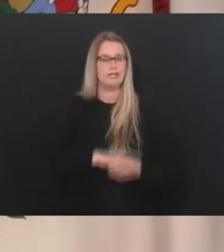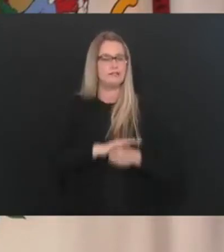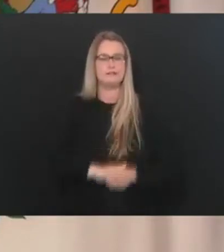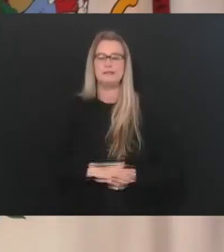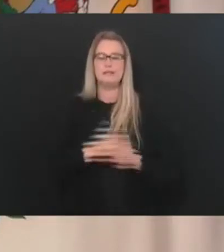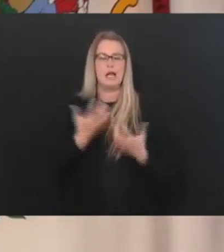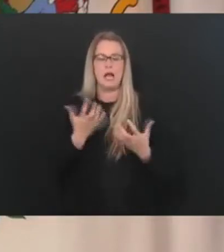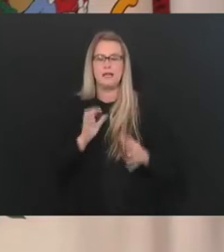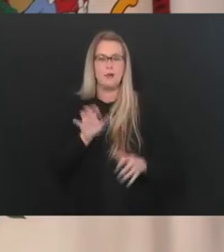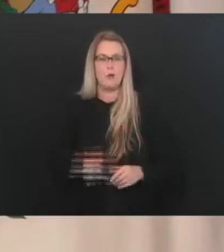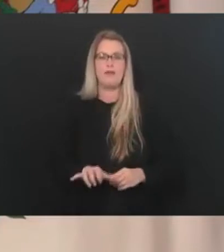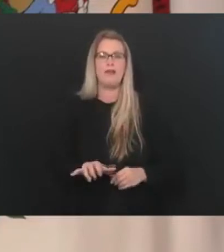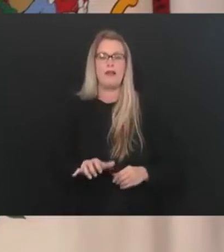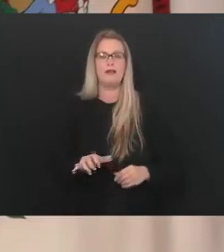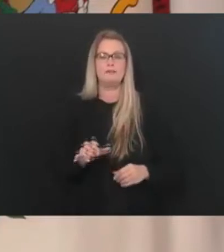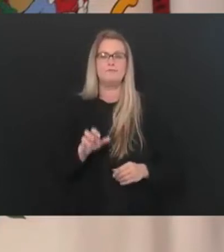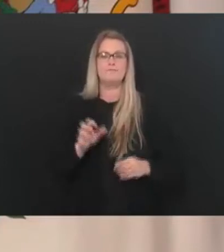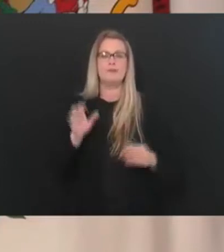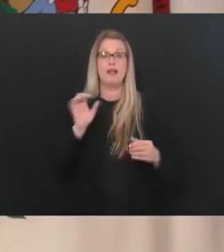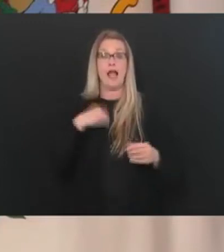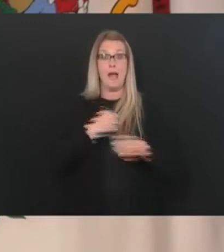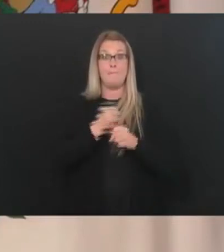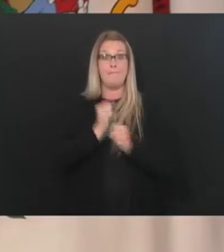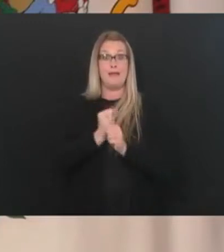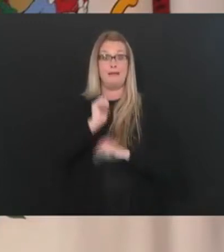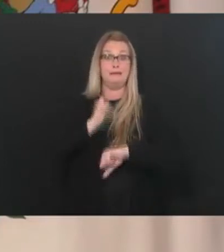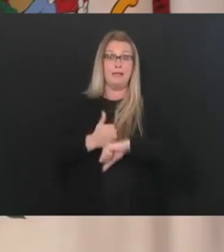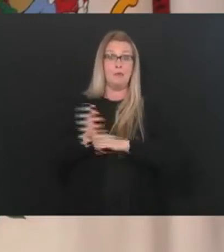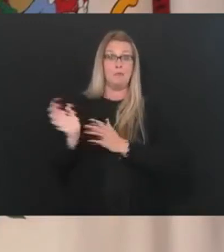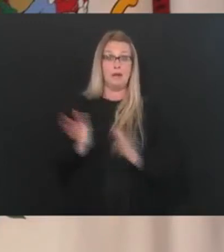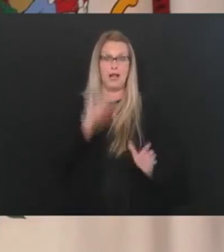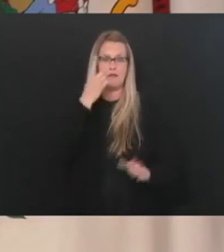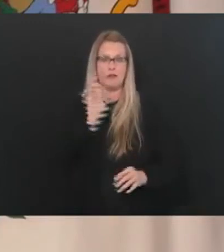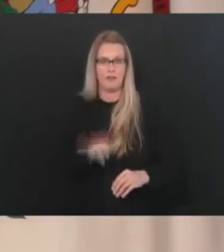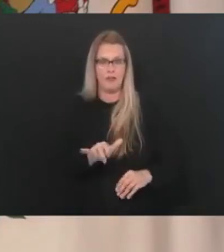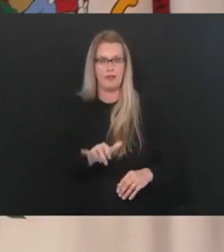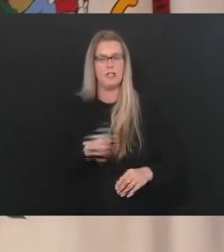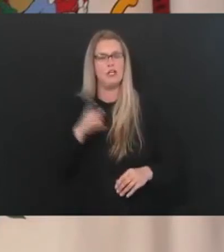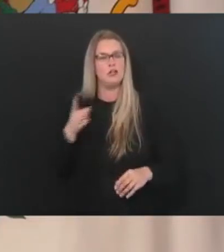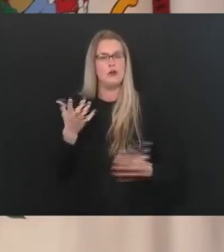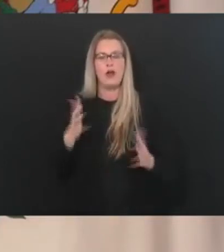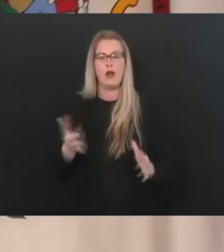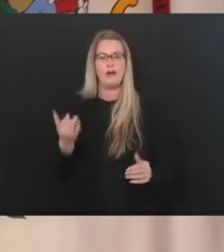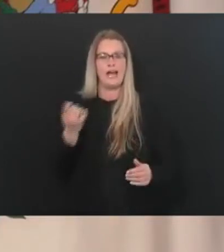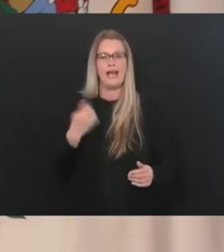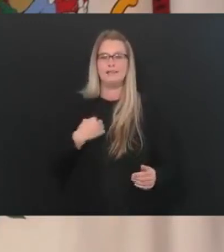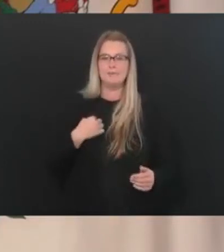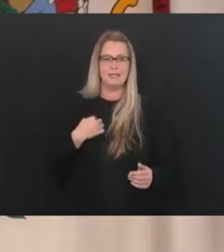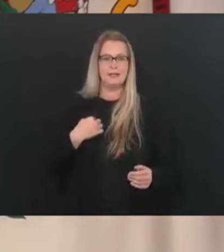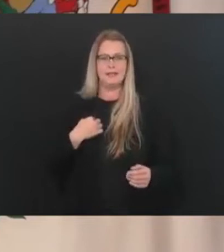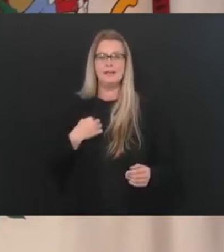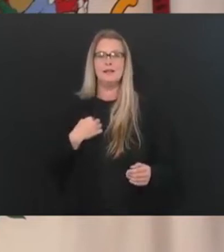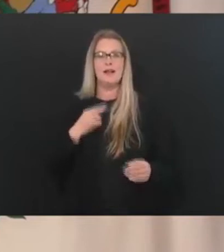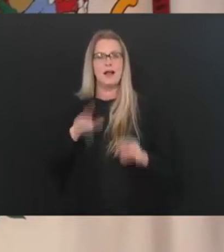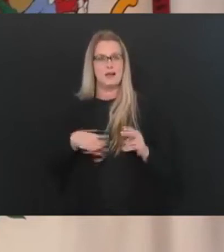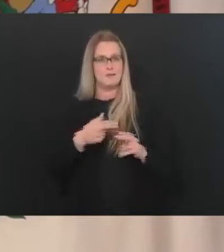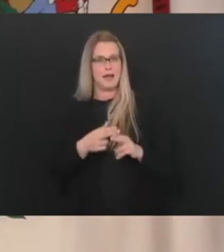CHECKS, AND THEY'VE GOT ALL KINDS OF ISSUES TO DEAL WITH, AND I DON'T LIKE IT, AND I WANTED SOMETHING DONE ABOUT IT. THAT'S WHAT WE'RE GOING TO DO.